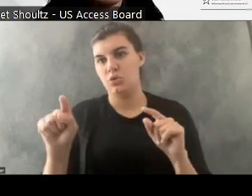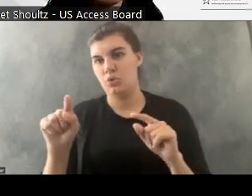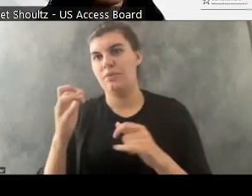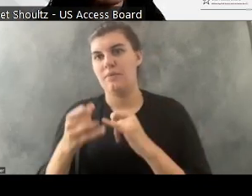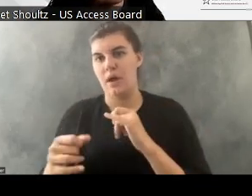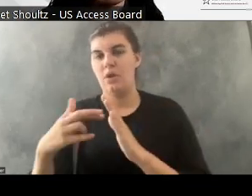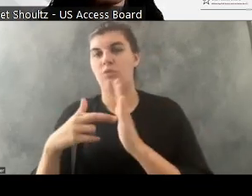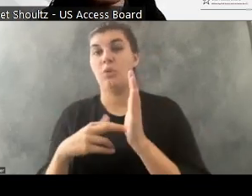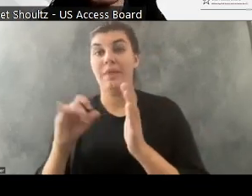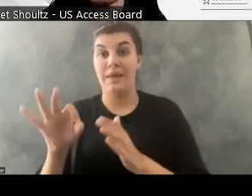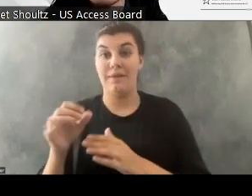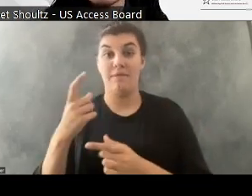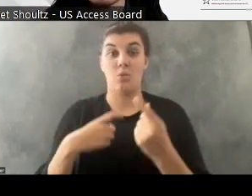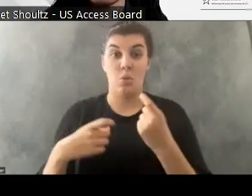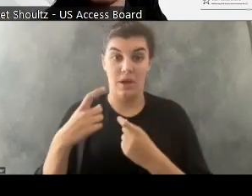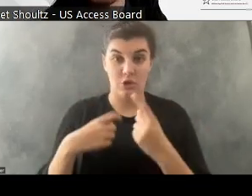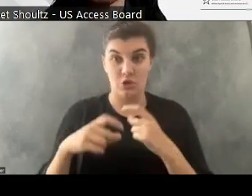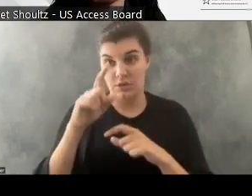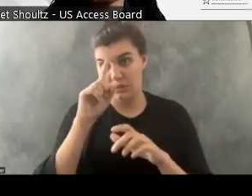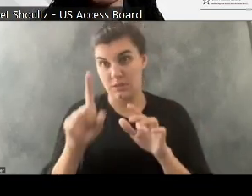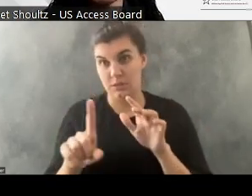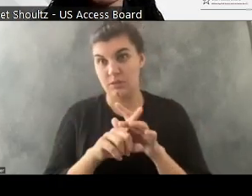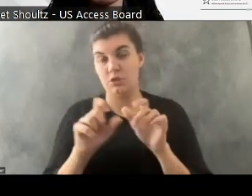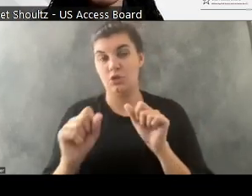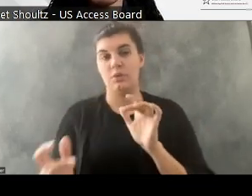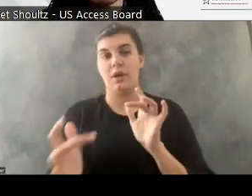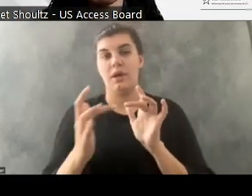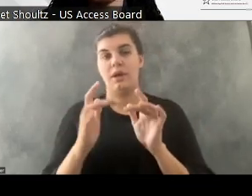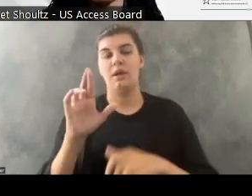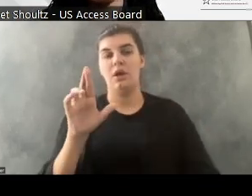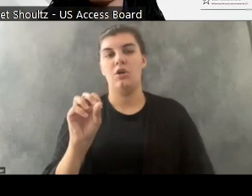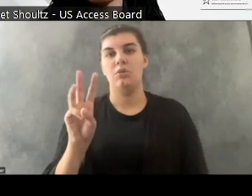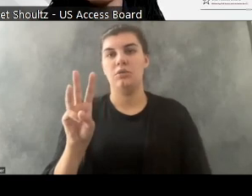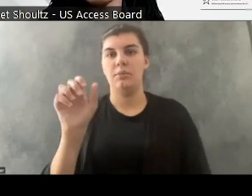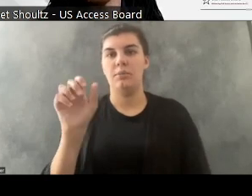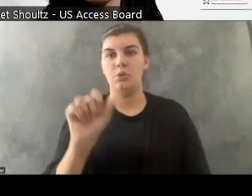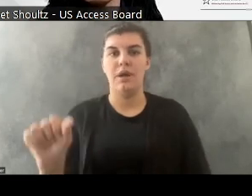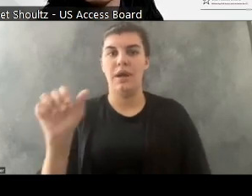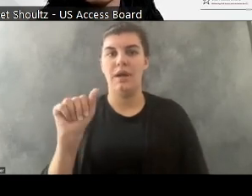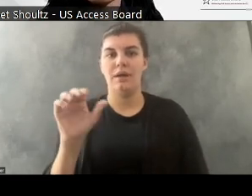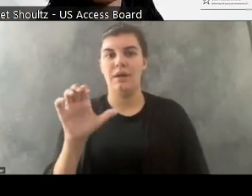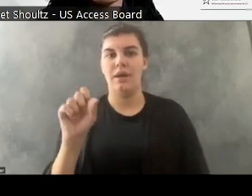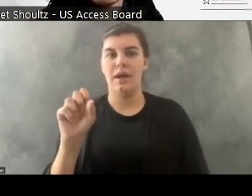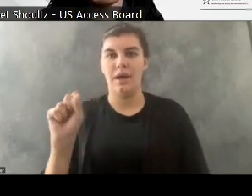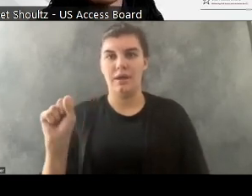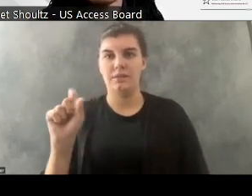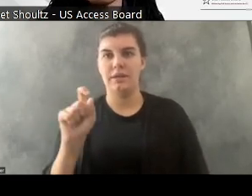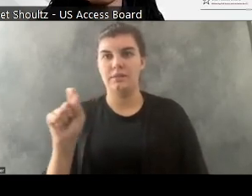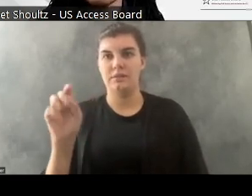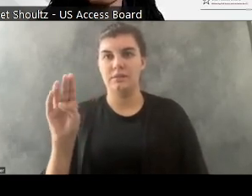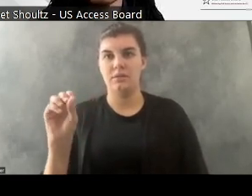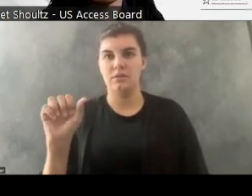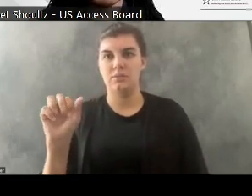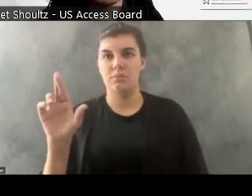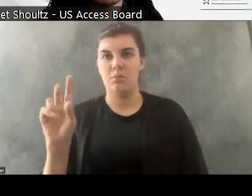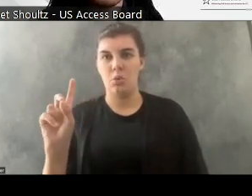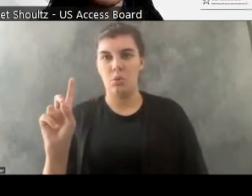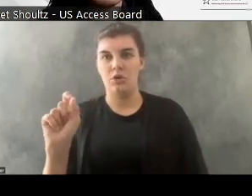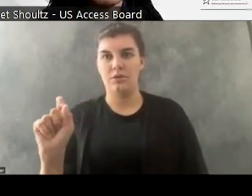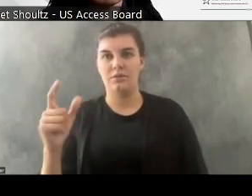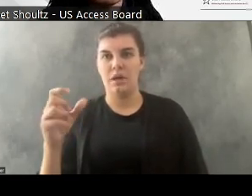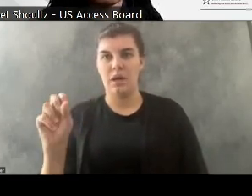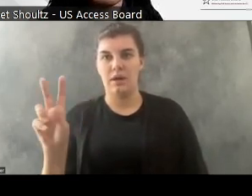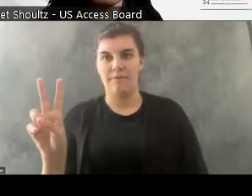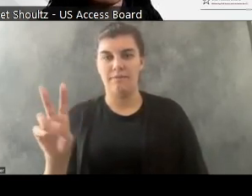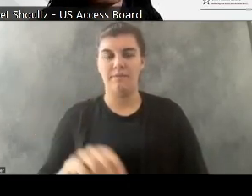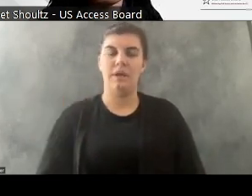any questions on this training you can reach us at "ROW" at access dash board .gov